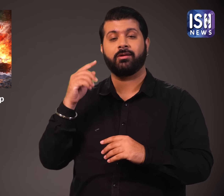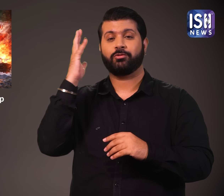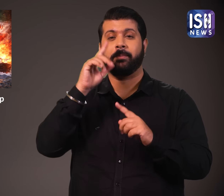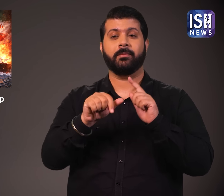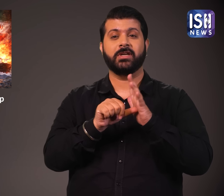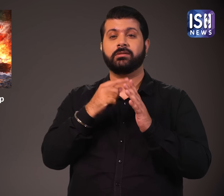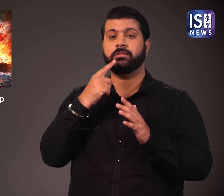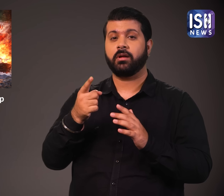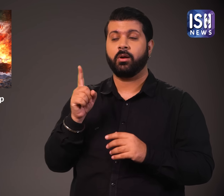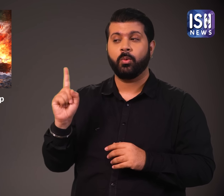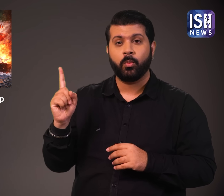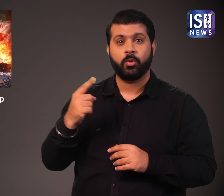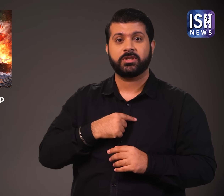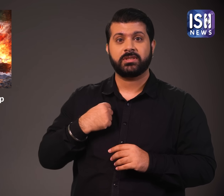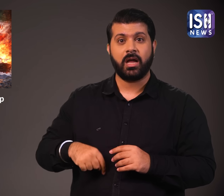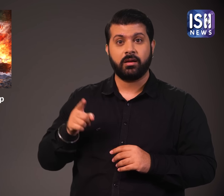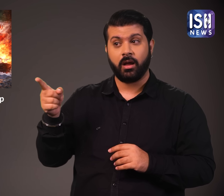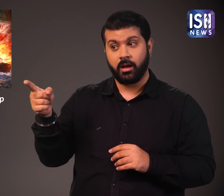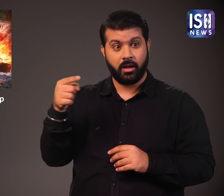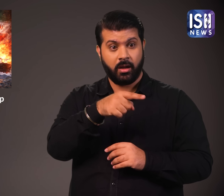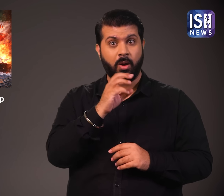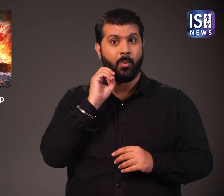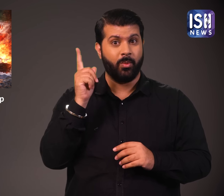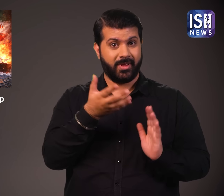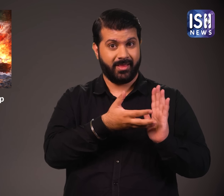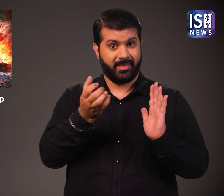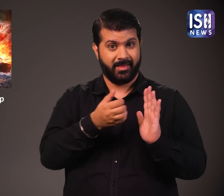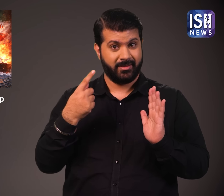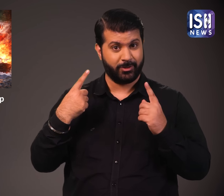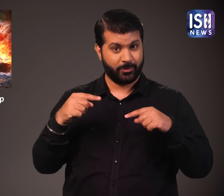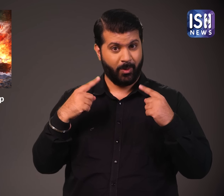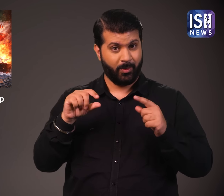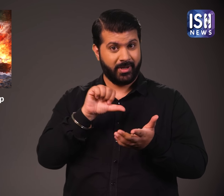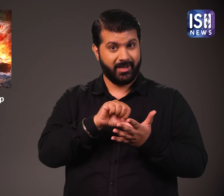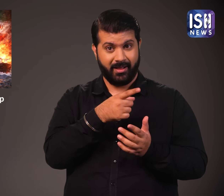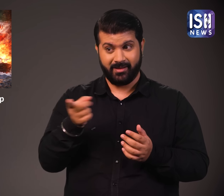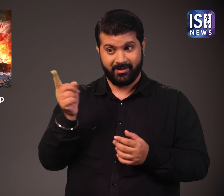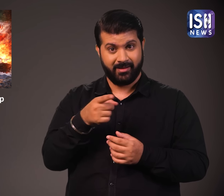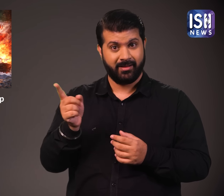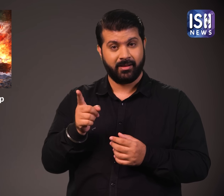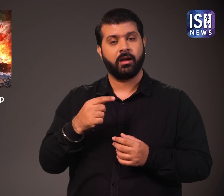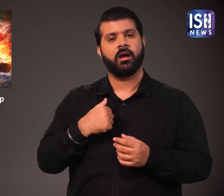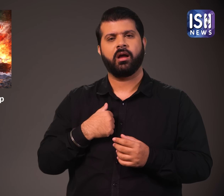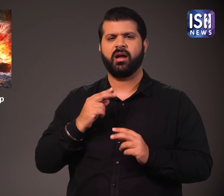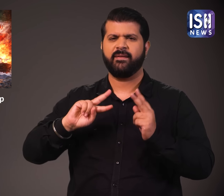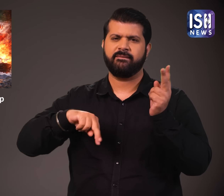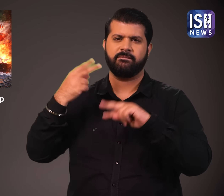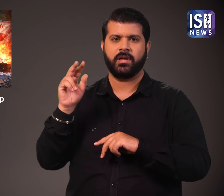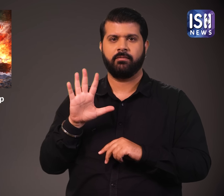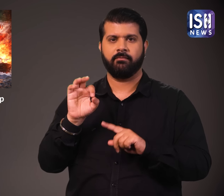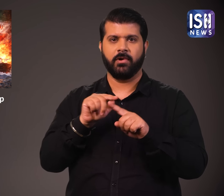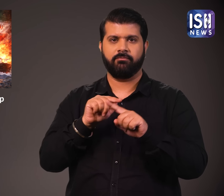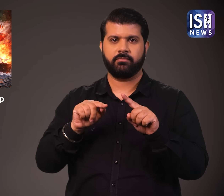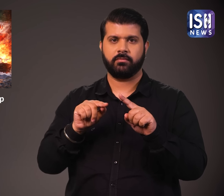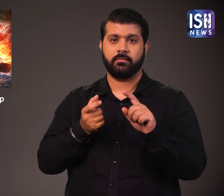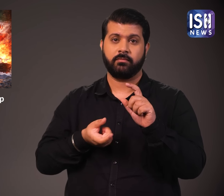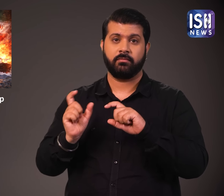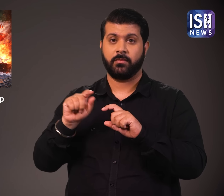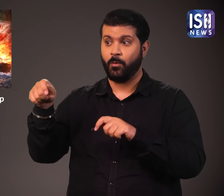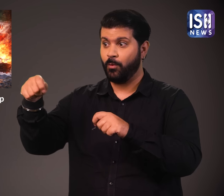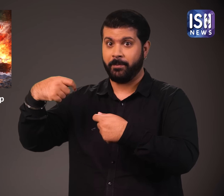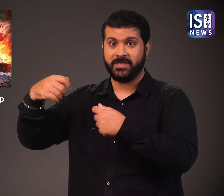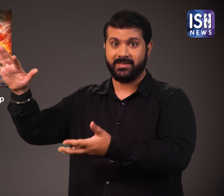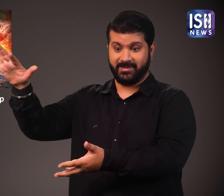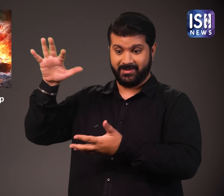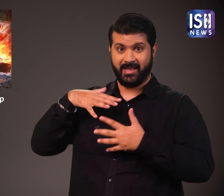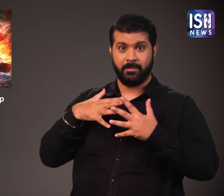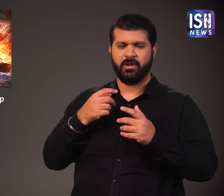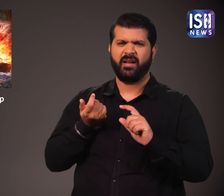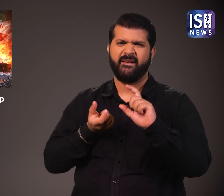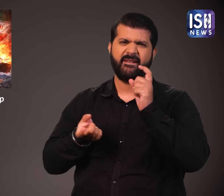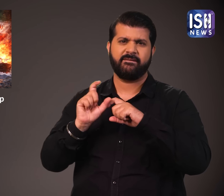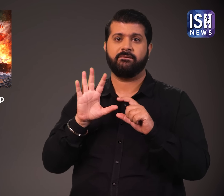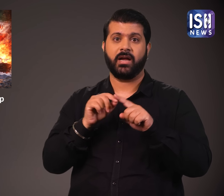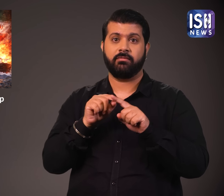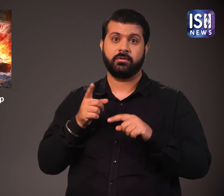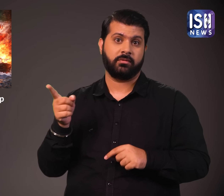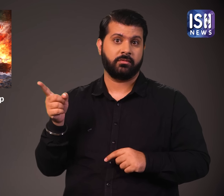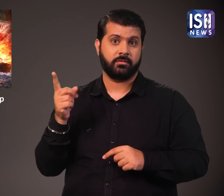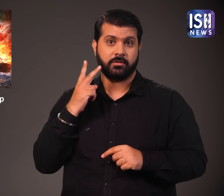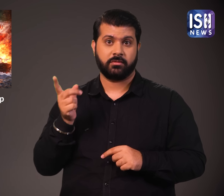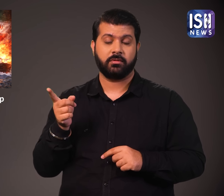President Trump has also warned China with 50% tariffs on its trade in the U.S. if it continues buying oil from Iran.